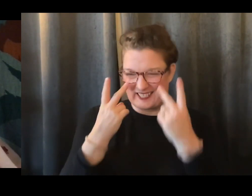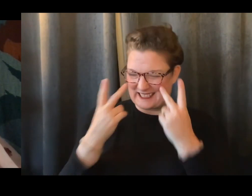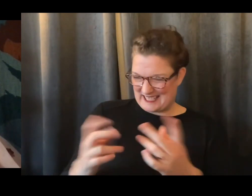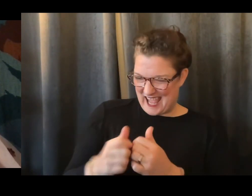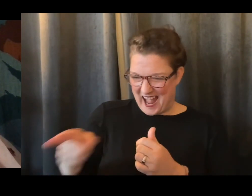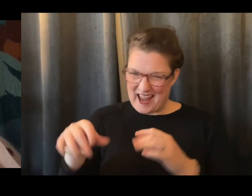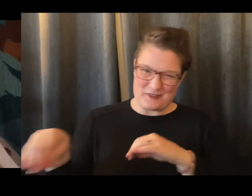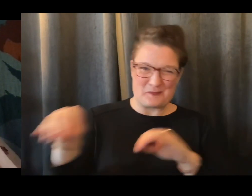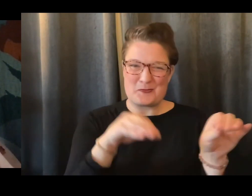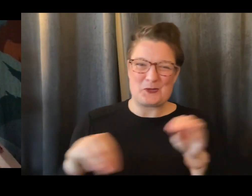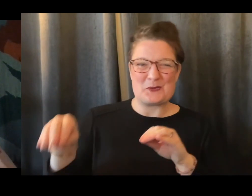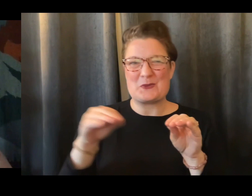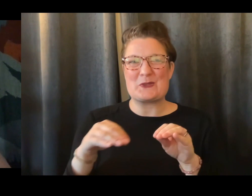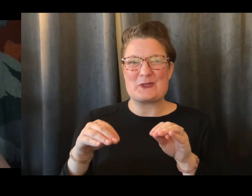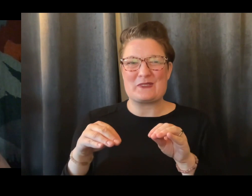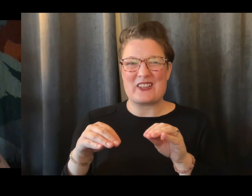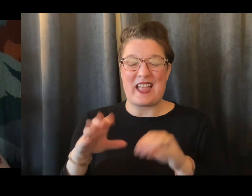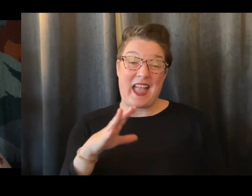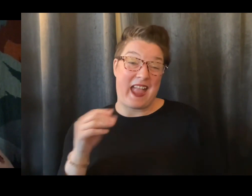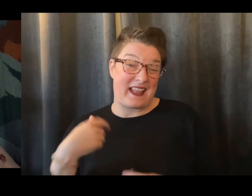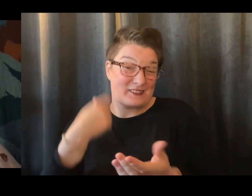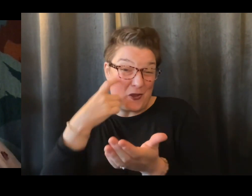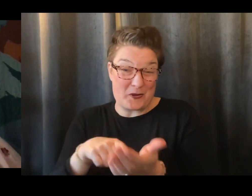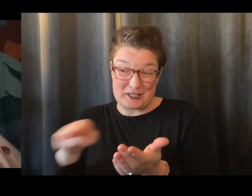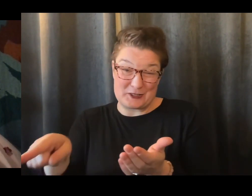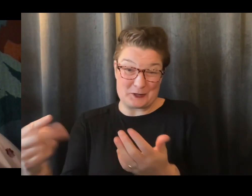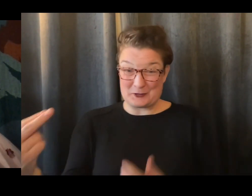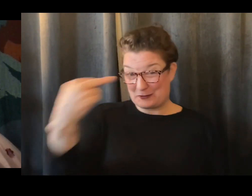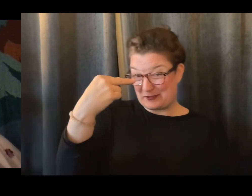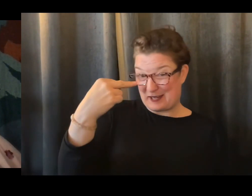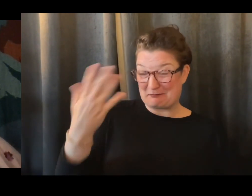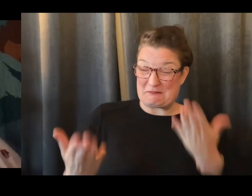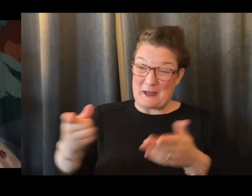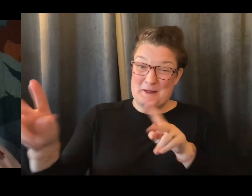perhaps you notice me noticing you. The world is alive.